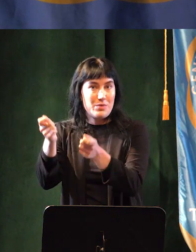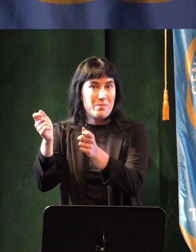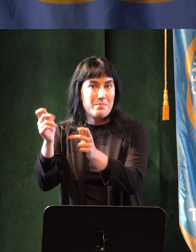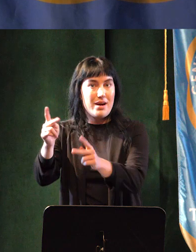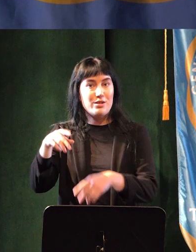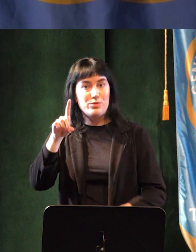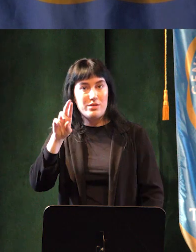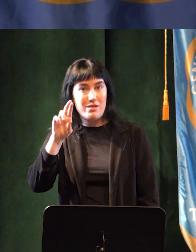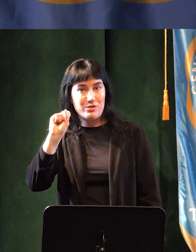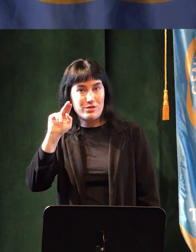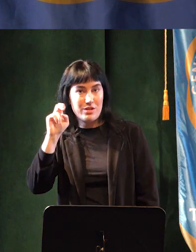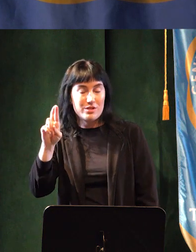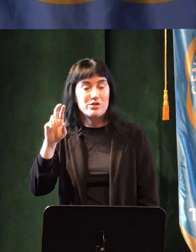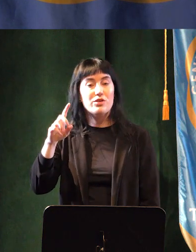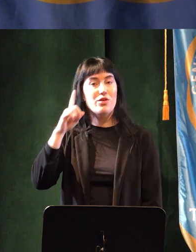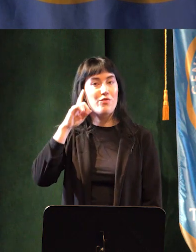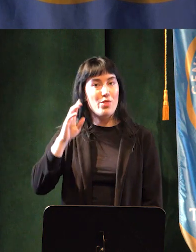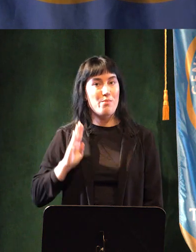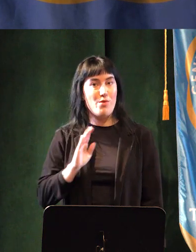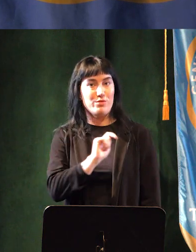dr. Sun Sir on behalf of the Board of Trustees I